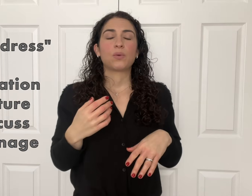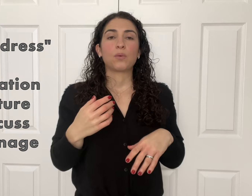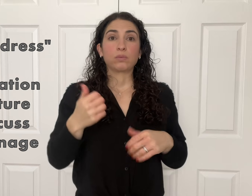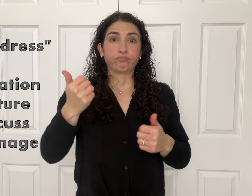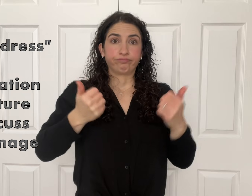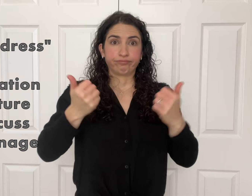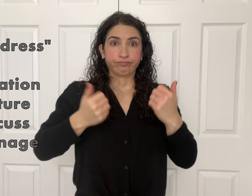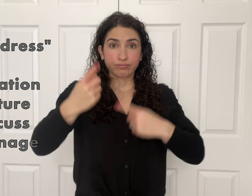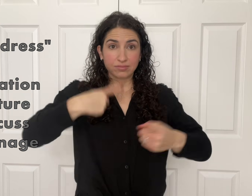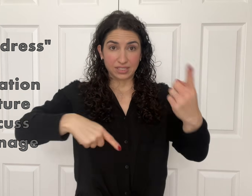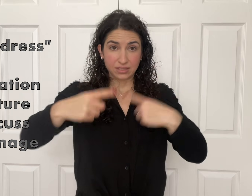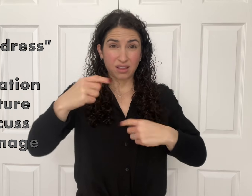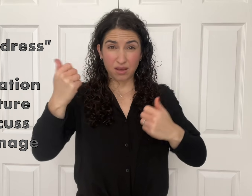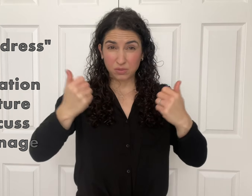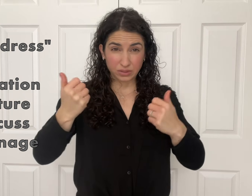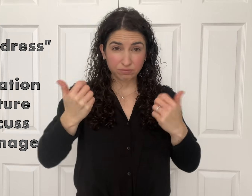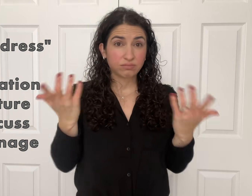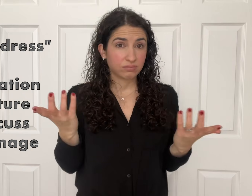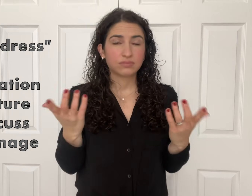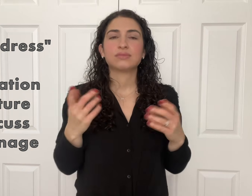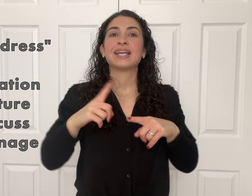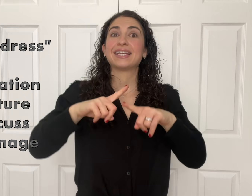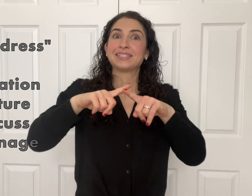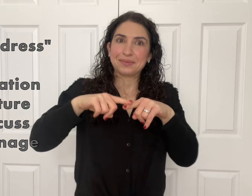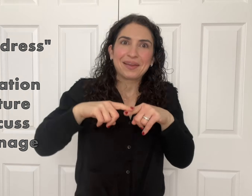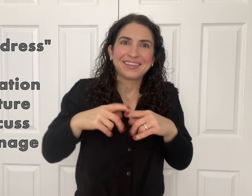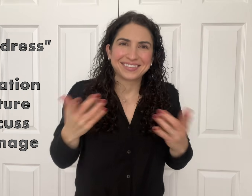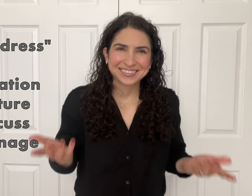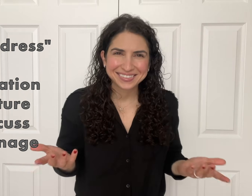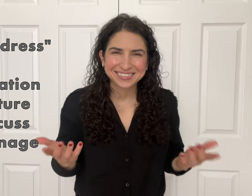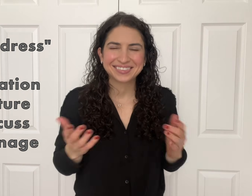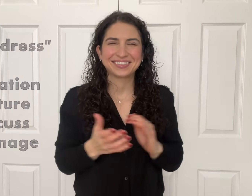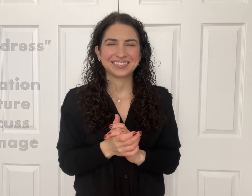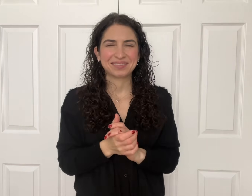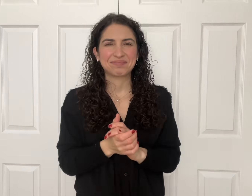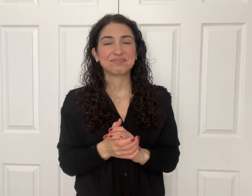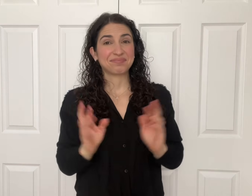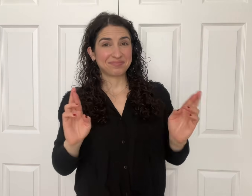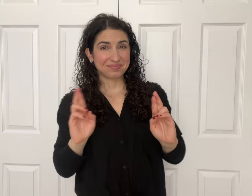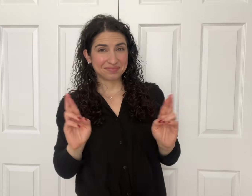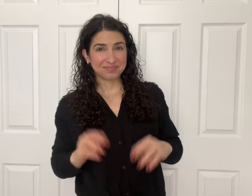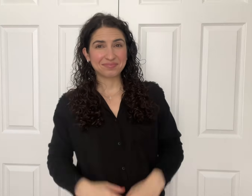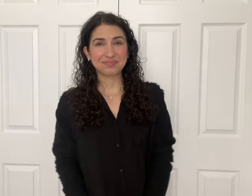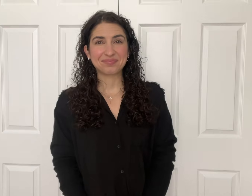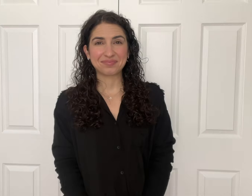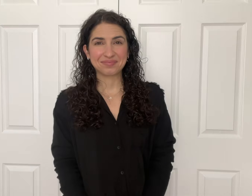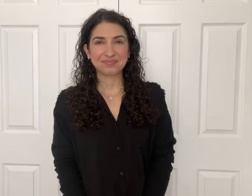Which sign you'll use? That depends. Ready?